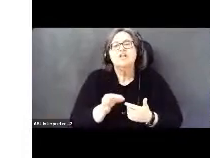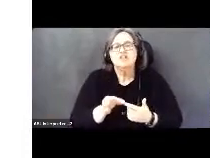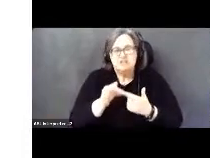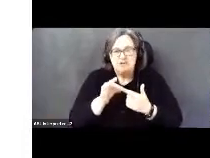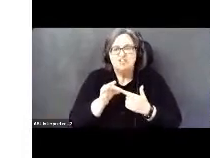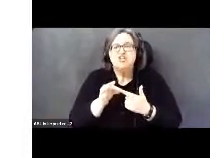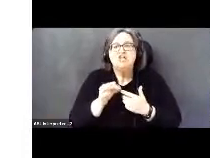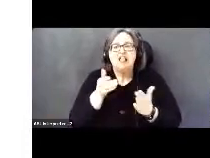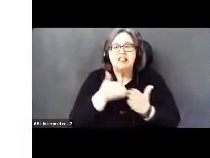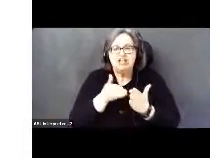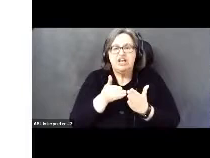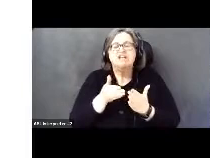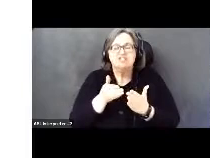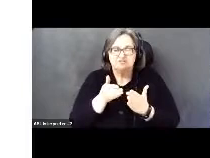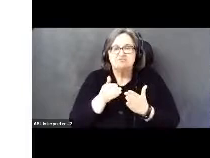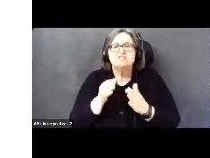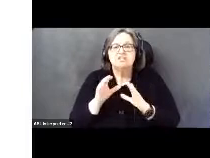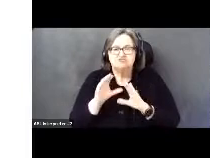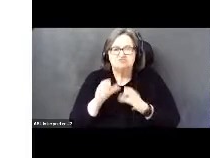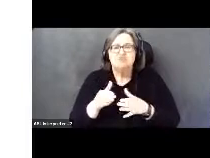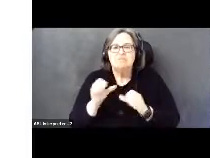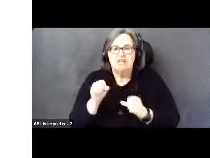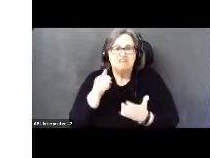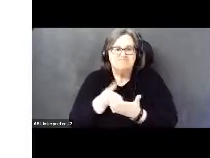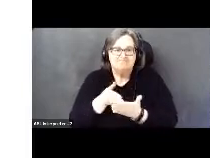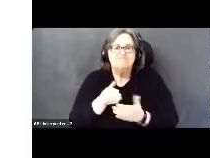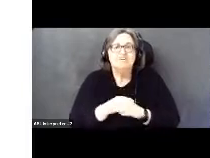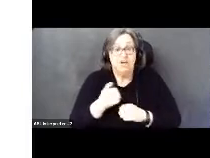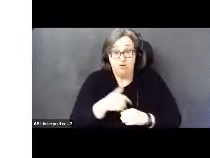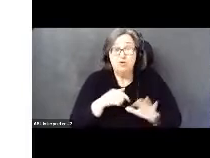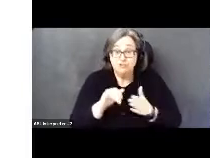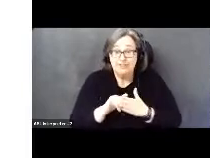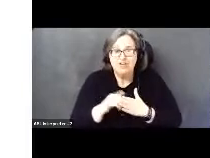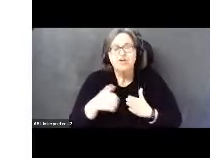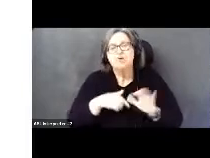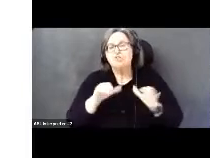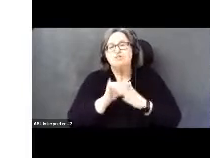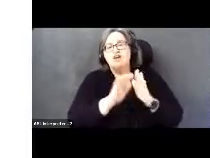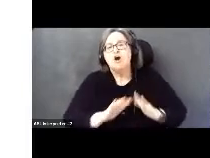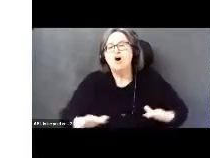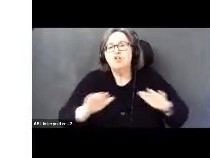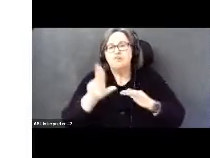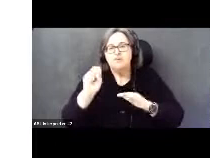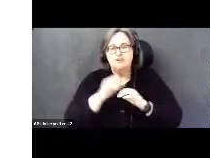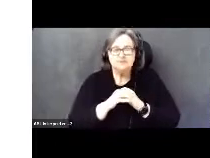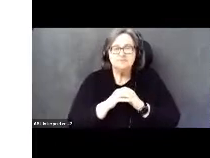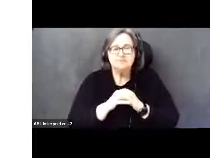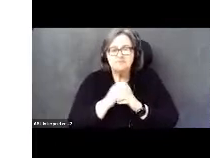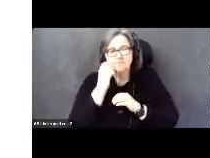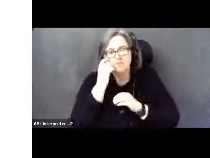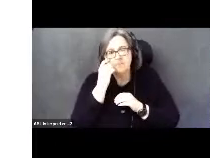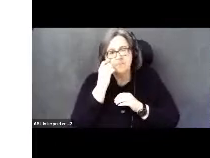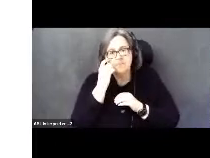them. That's the bottom line. We do that. We do that across the country. And one case